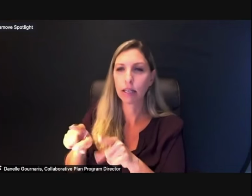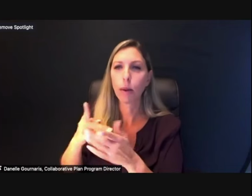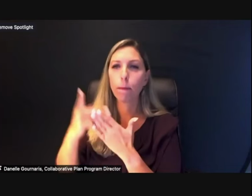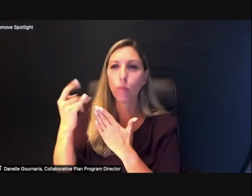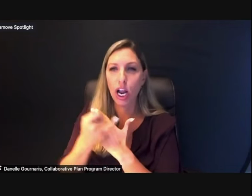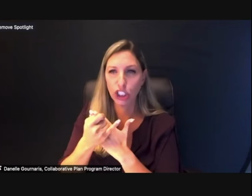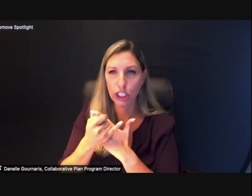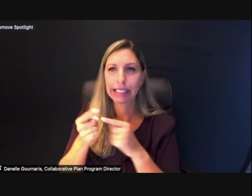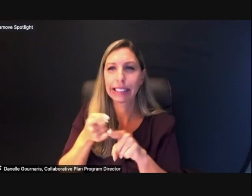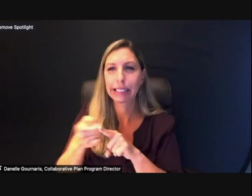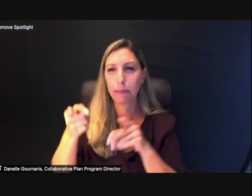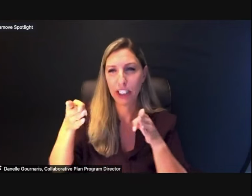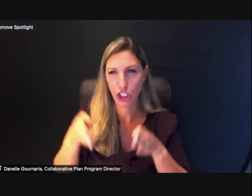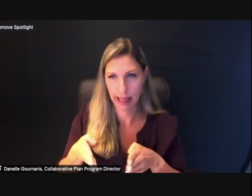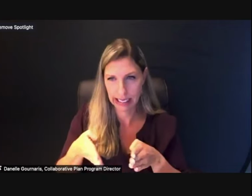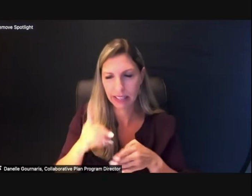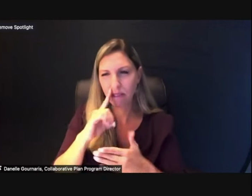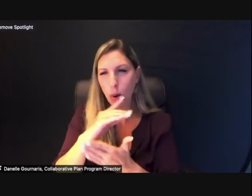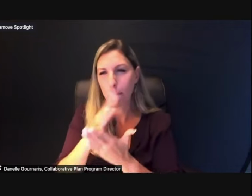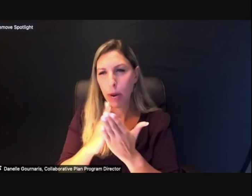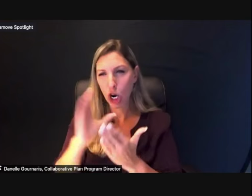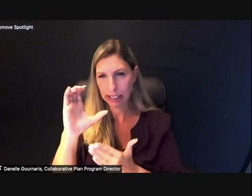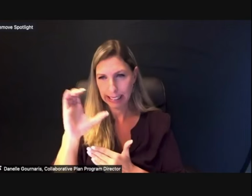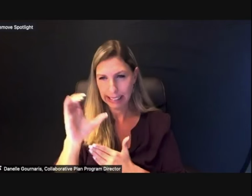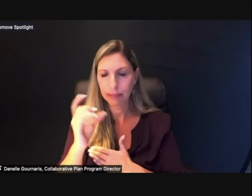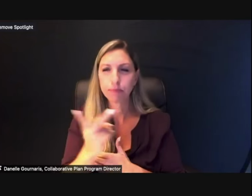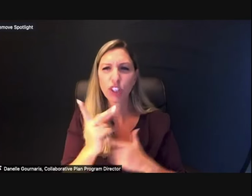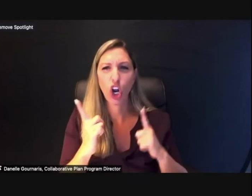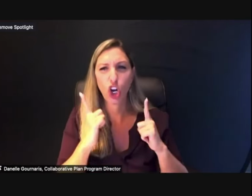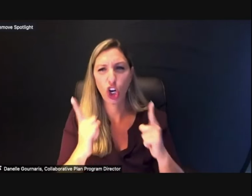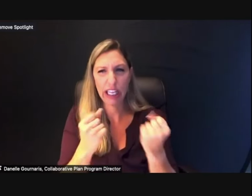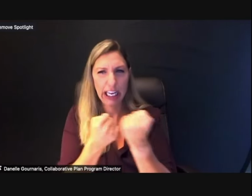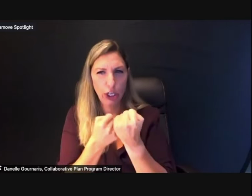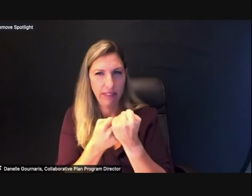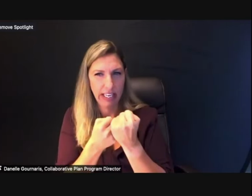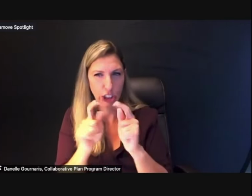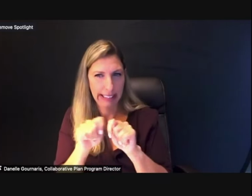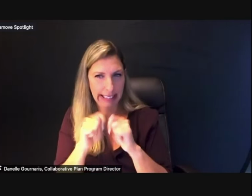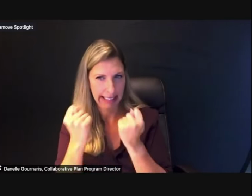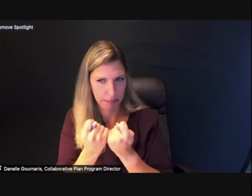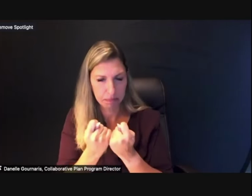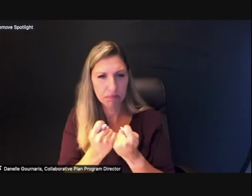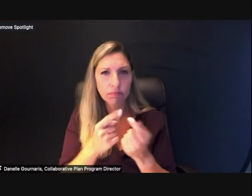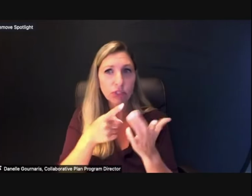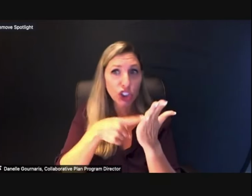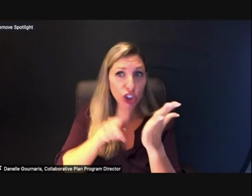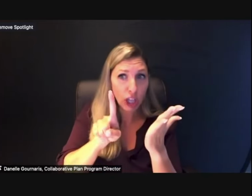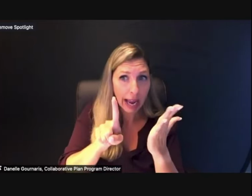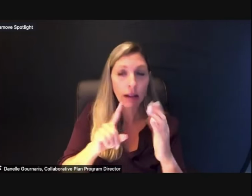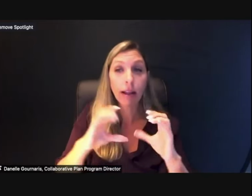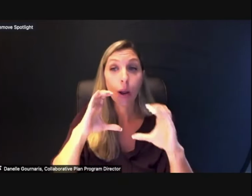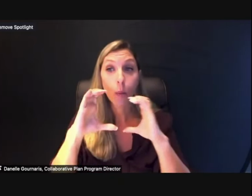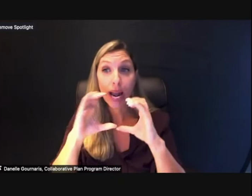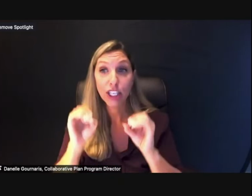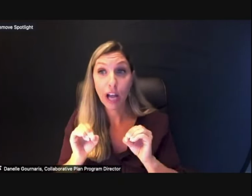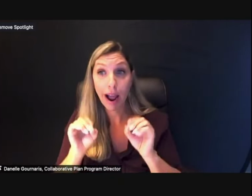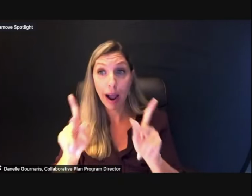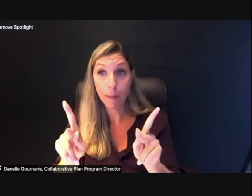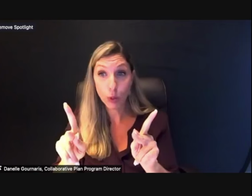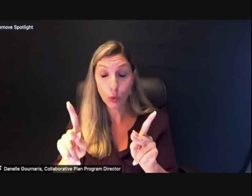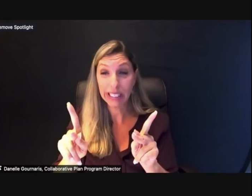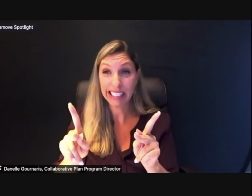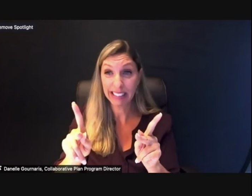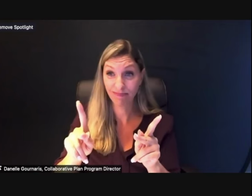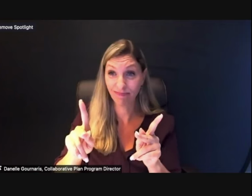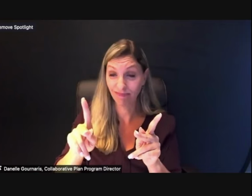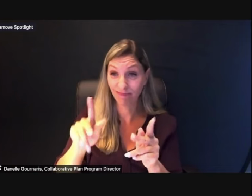project specialists for Part C (early intervention team) to check communication opportunities